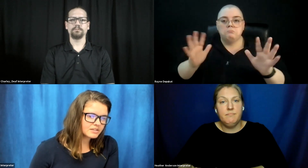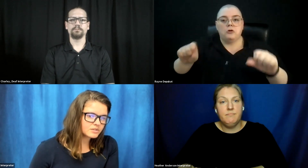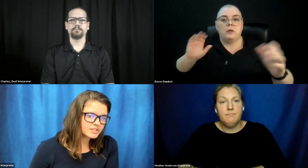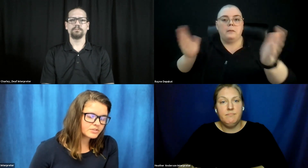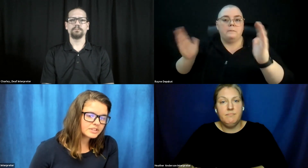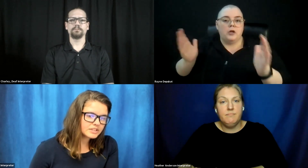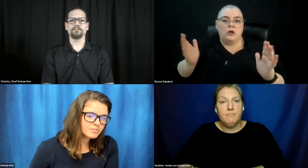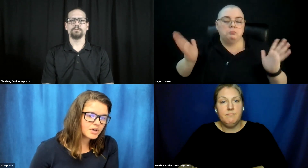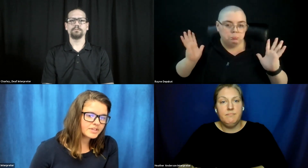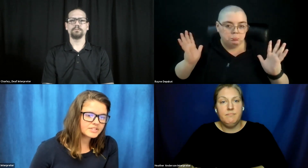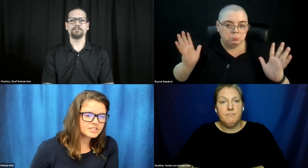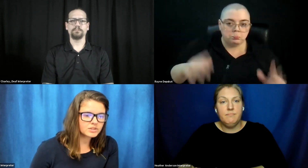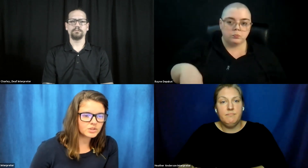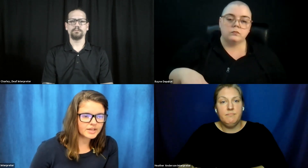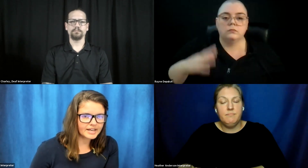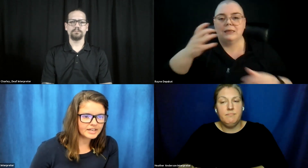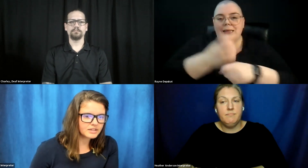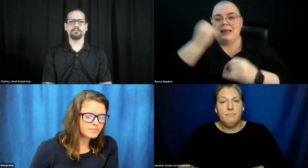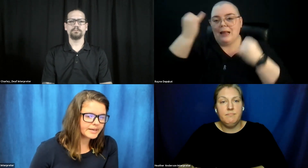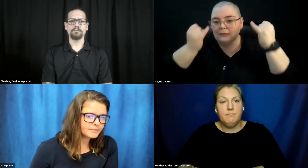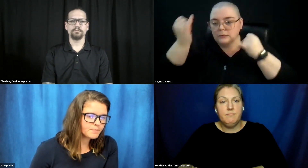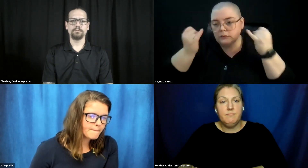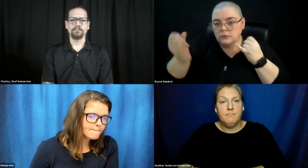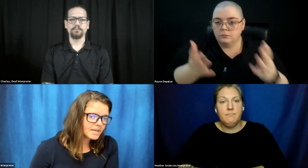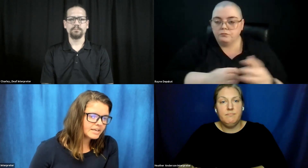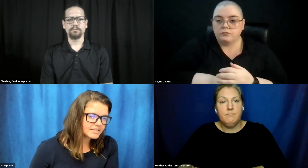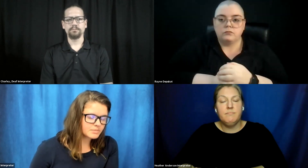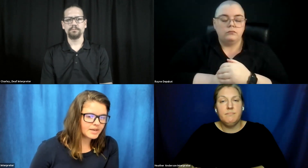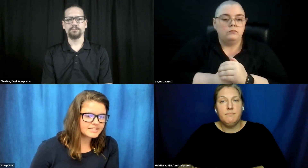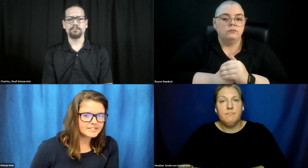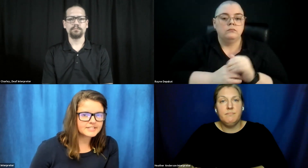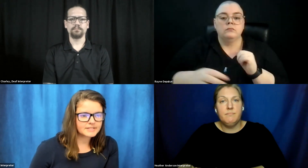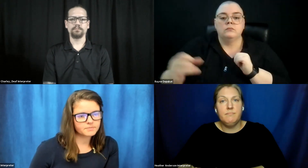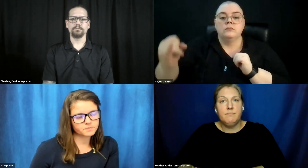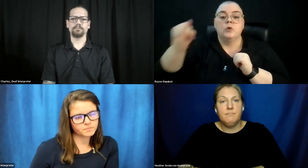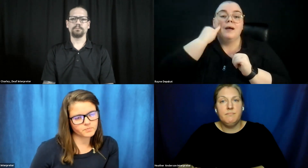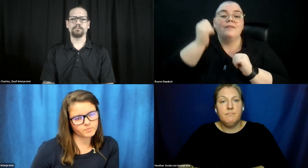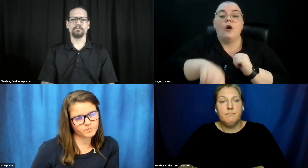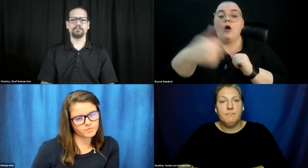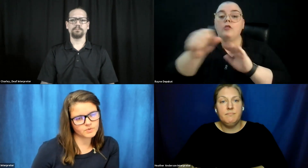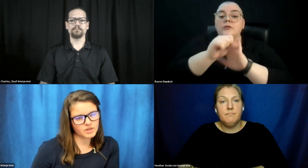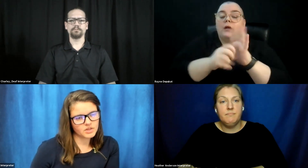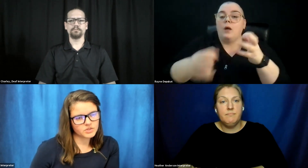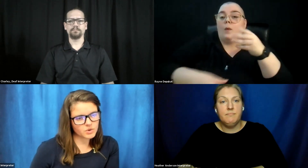So it is done a little differently, but we could still look at it and compare and get some ideas.